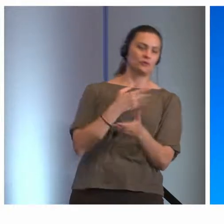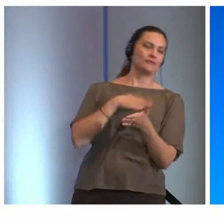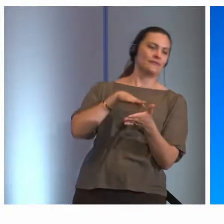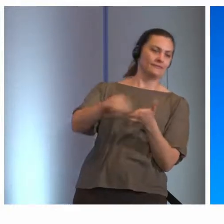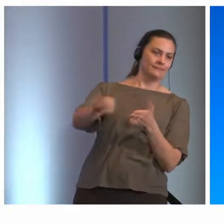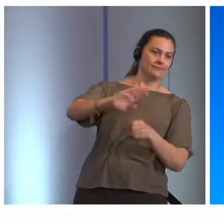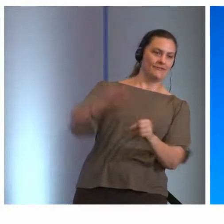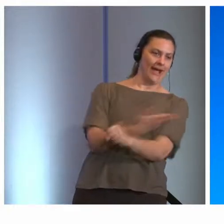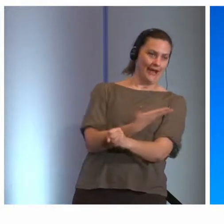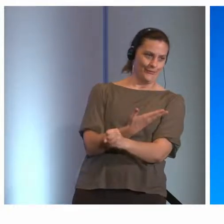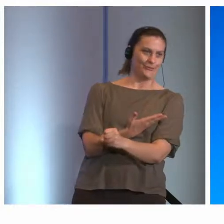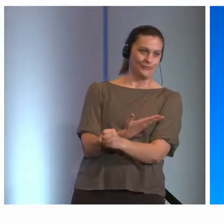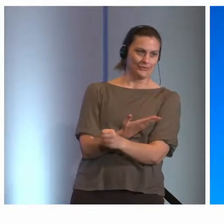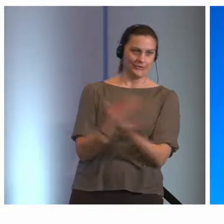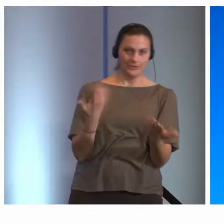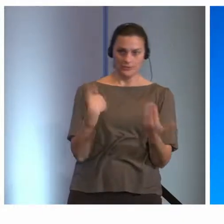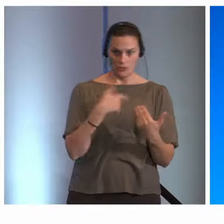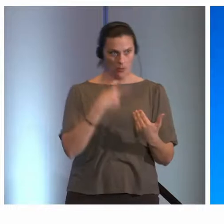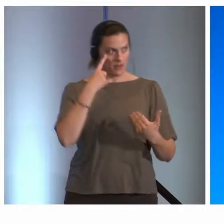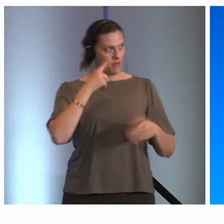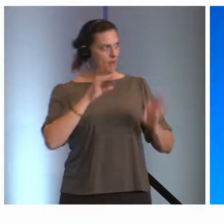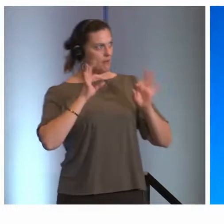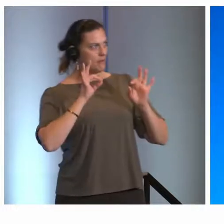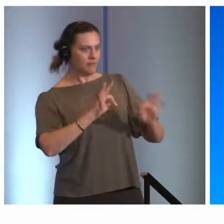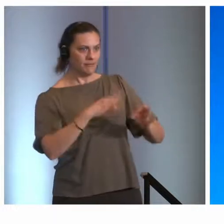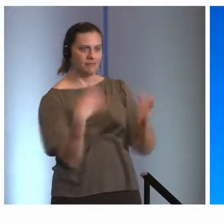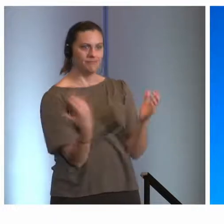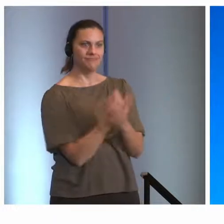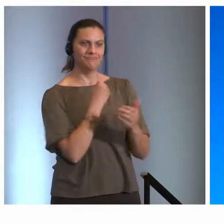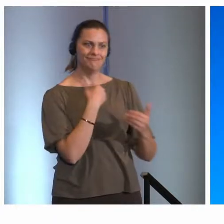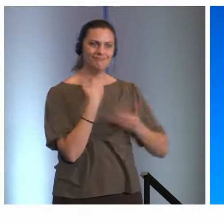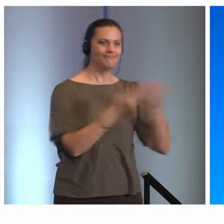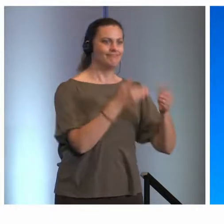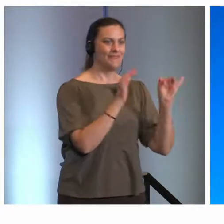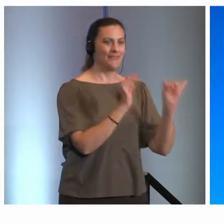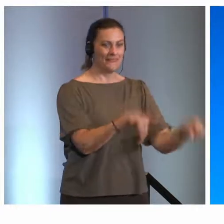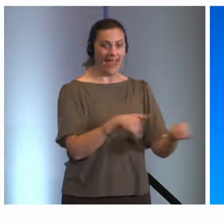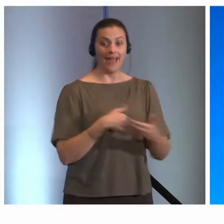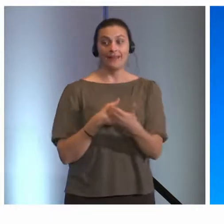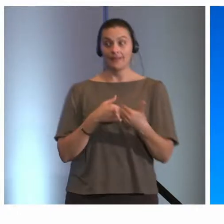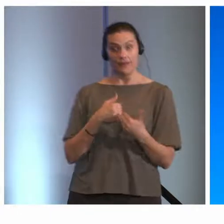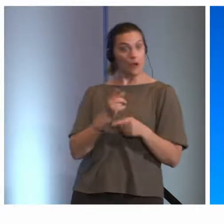be fired during the pandemic... we felt this was one of the